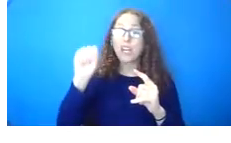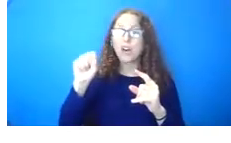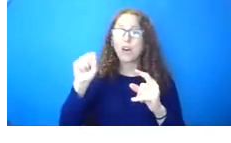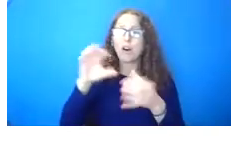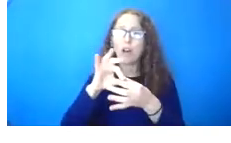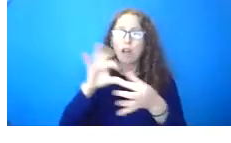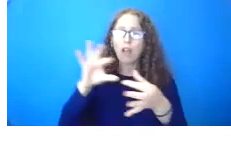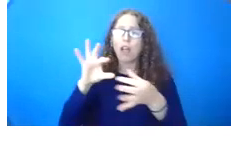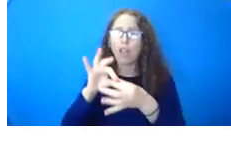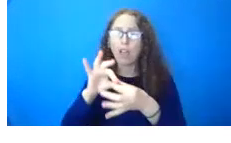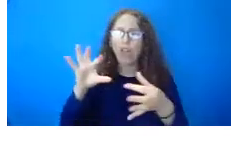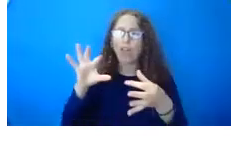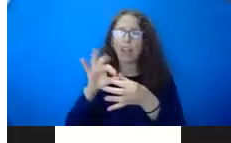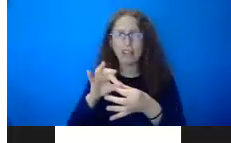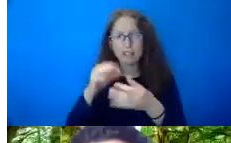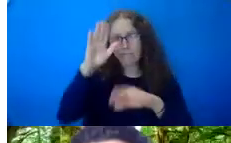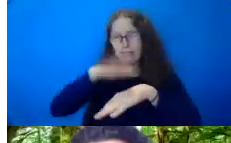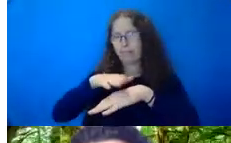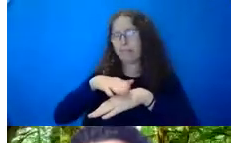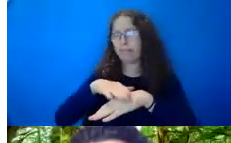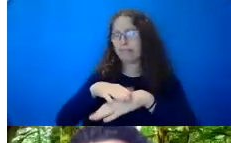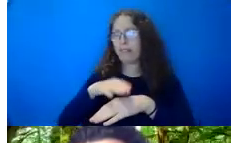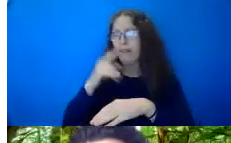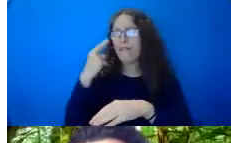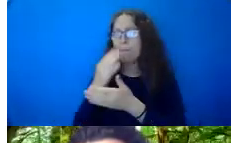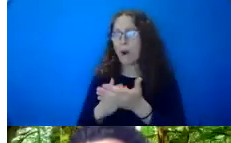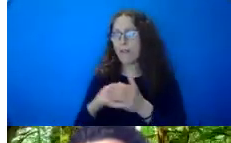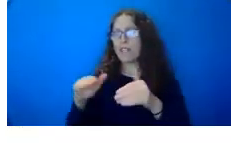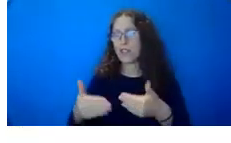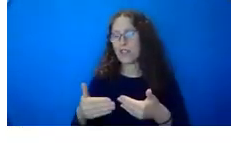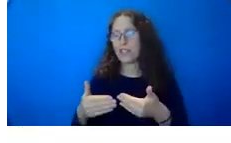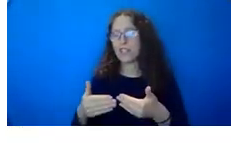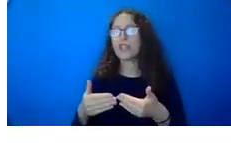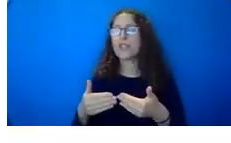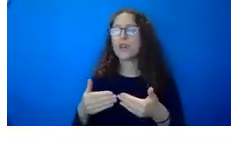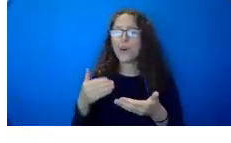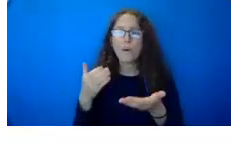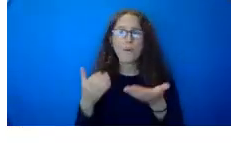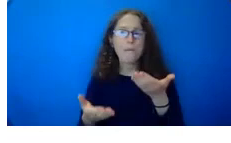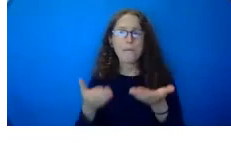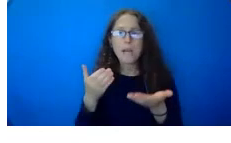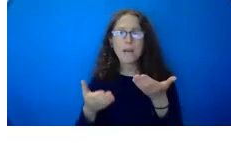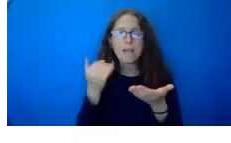AND KIP, I JUST WANT TO LET YOU KNOW, I'M NOT SURE IF YOU CAN SEE THIS BECAUSE I KNOW YOUR SHARING YOUR SCREEN, BUT